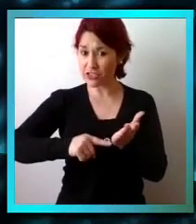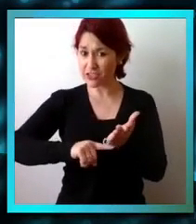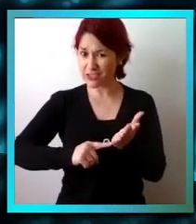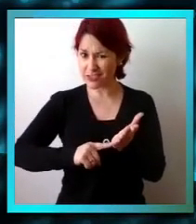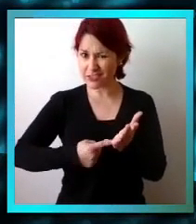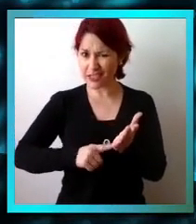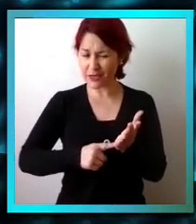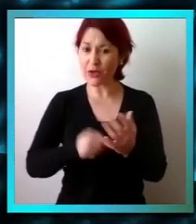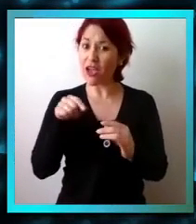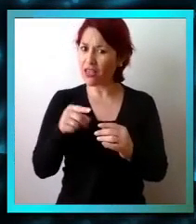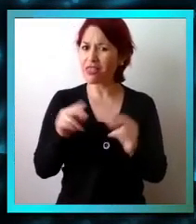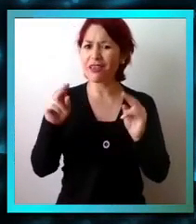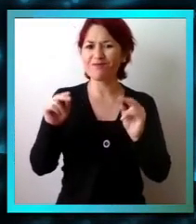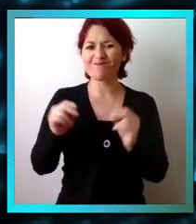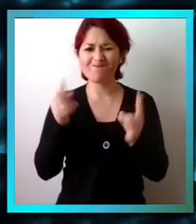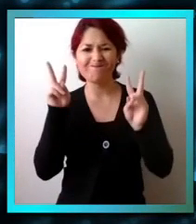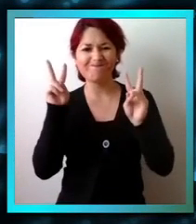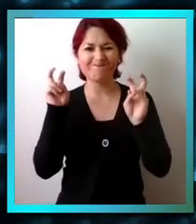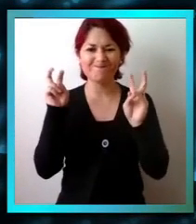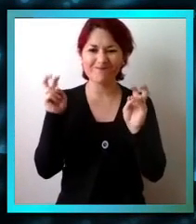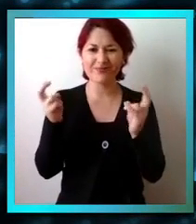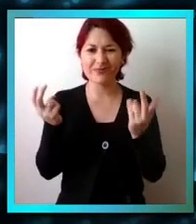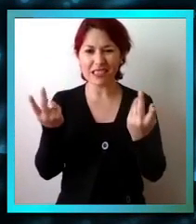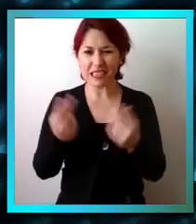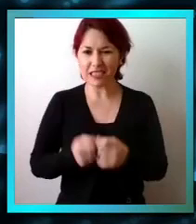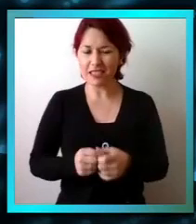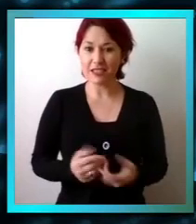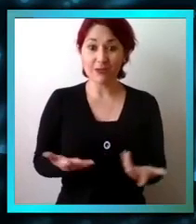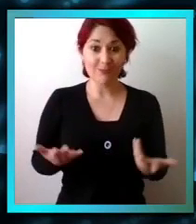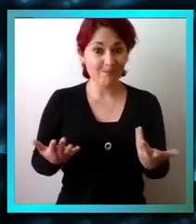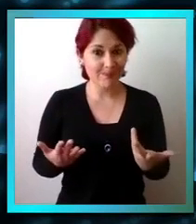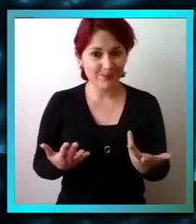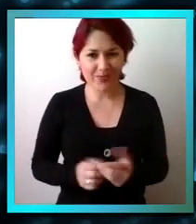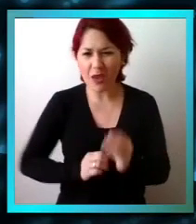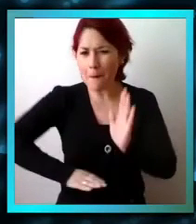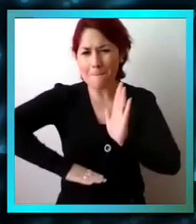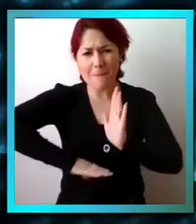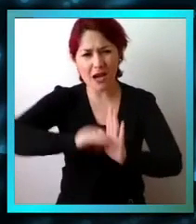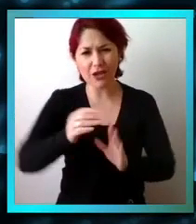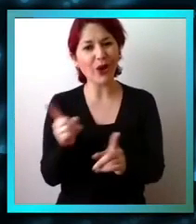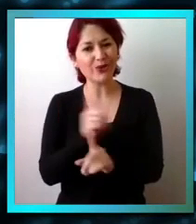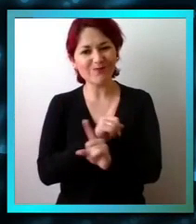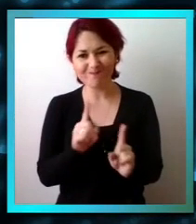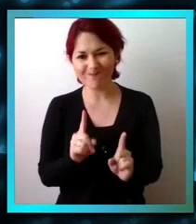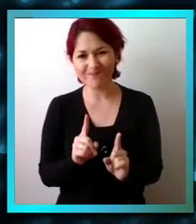malicious samples to process them uh and release the antidote uh because most of